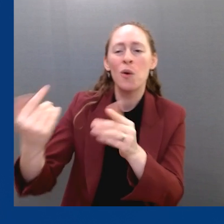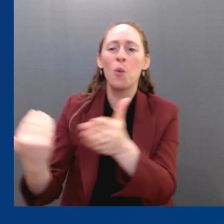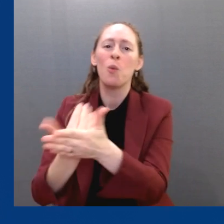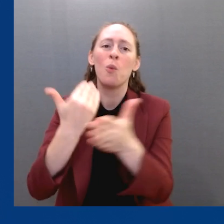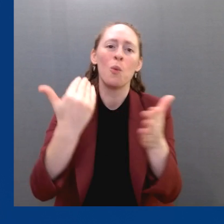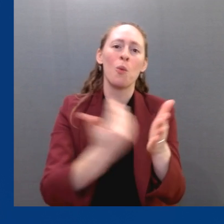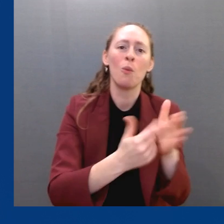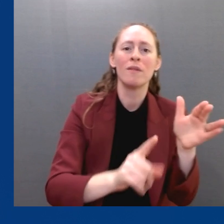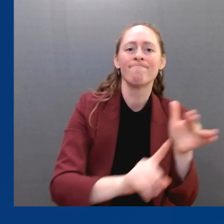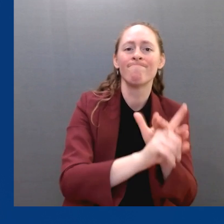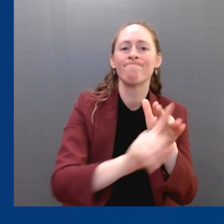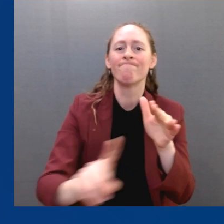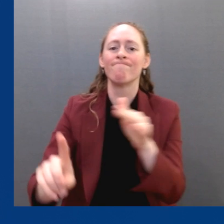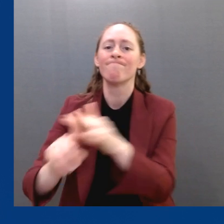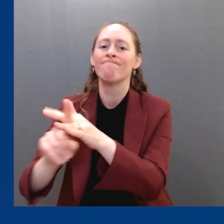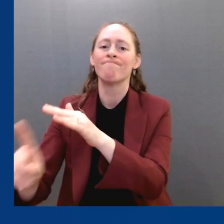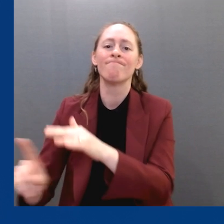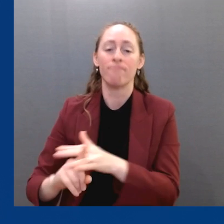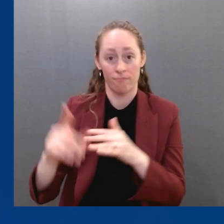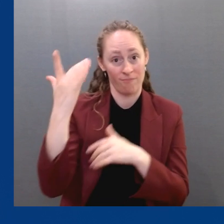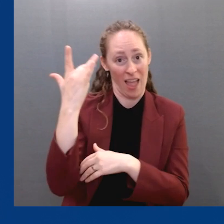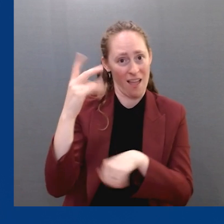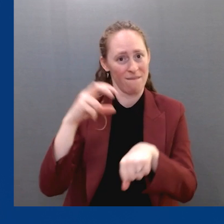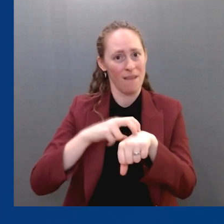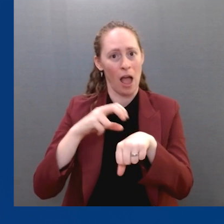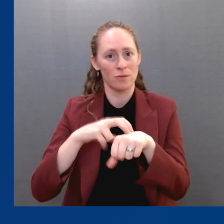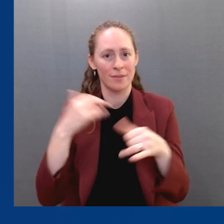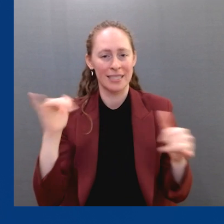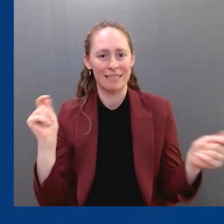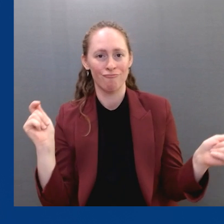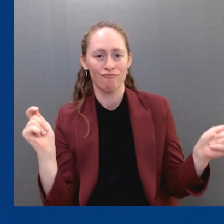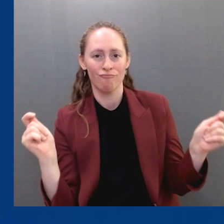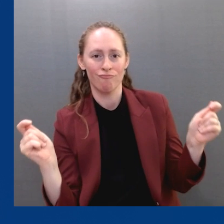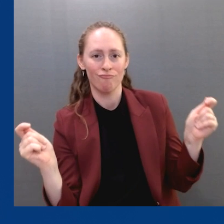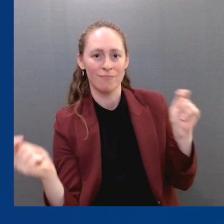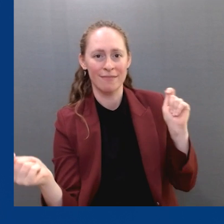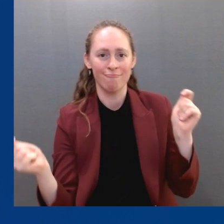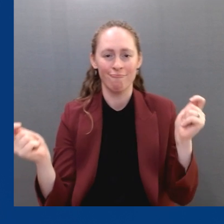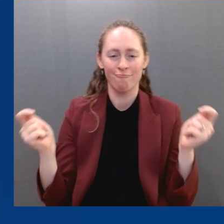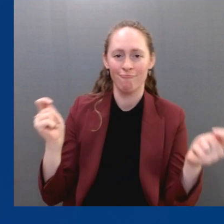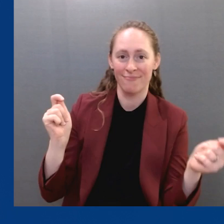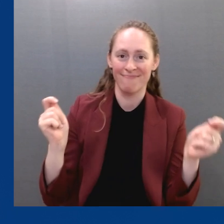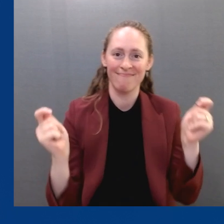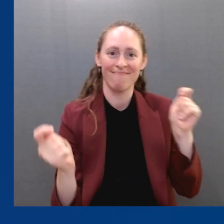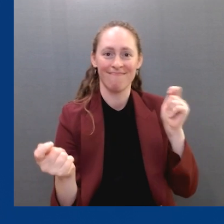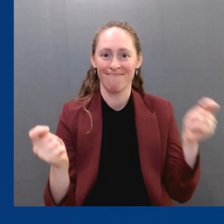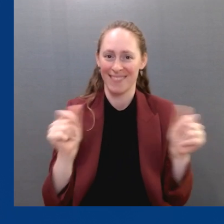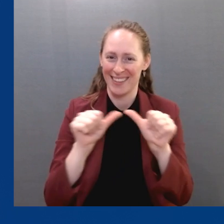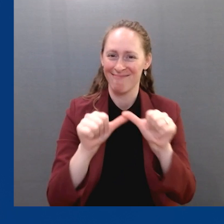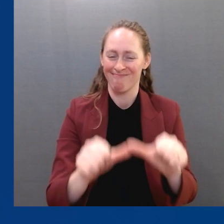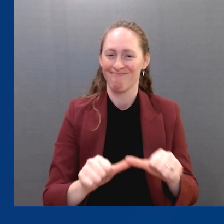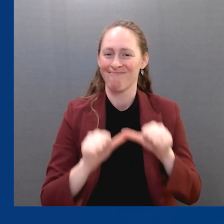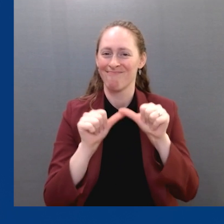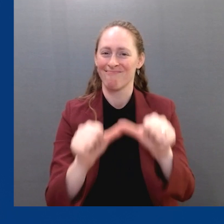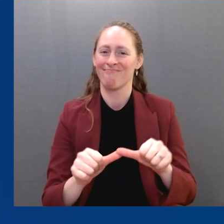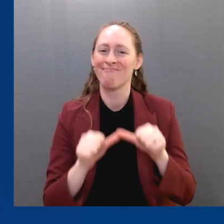We should not let it disrupt our lives. But we cannot deny that it is a reality